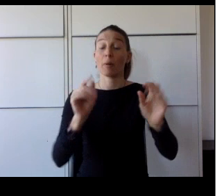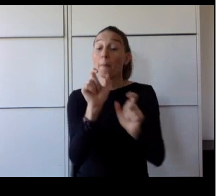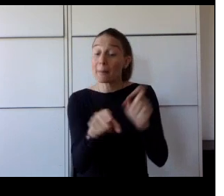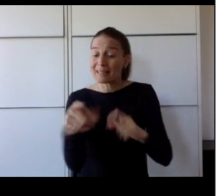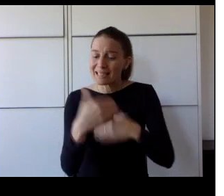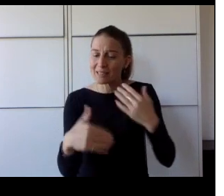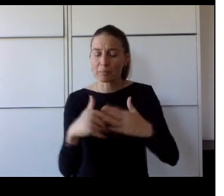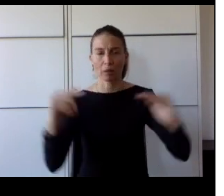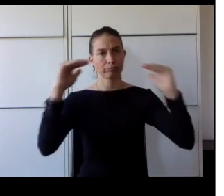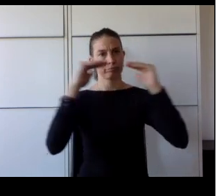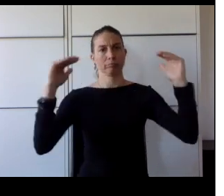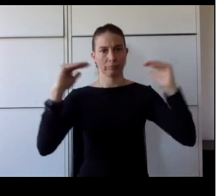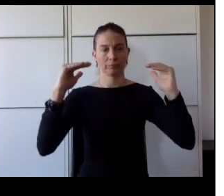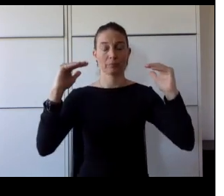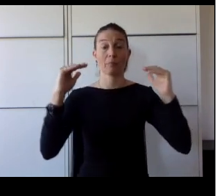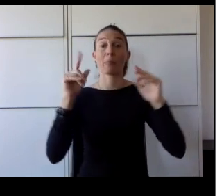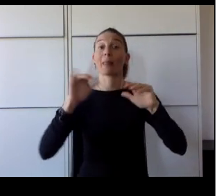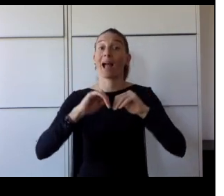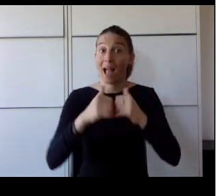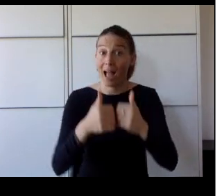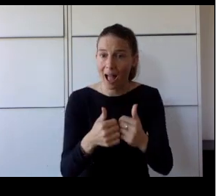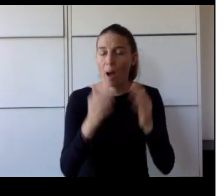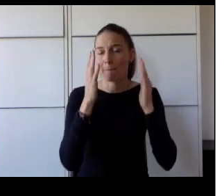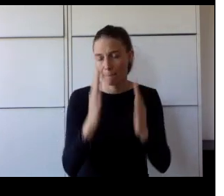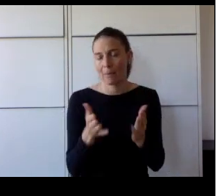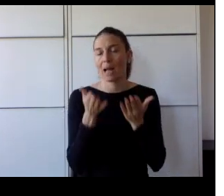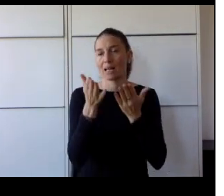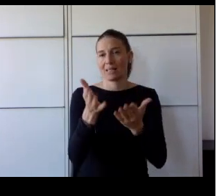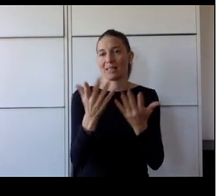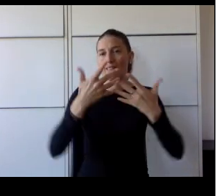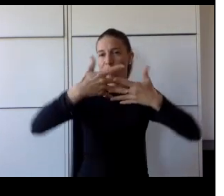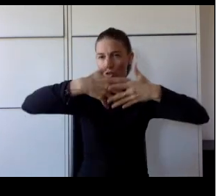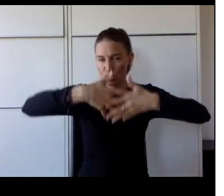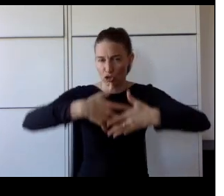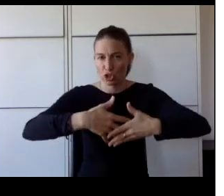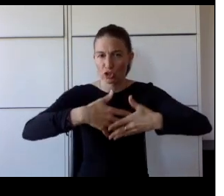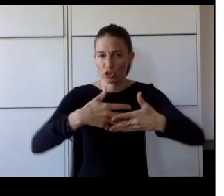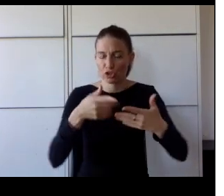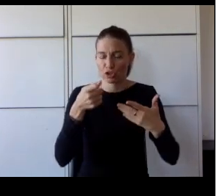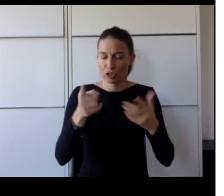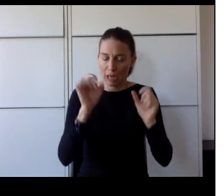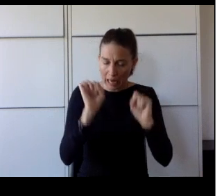and to do so we need to also have the infrastructure to have them.